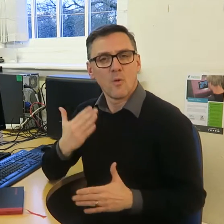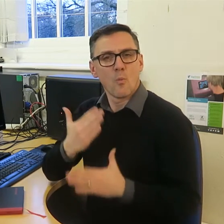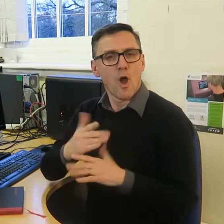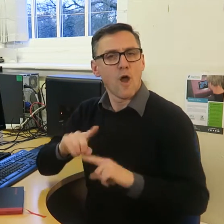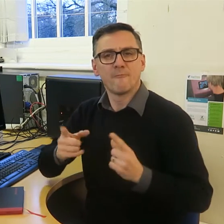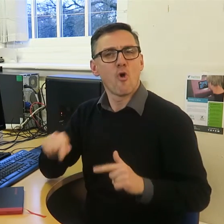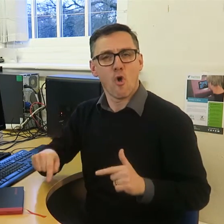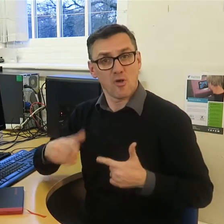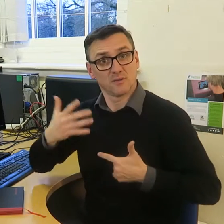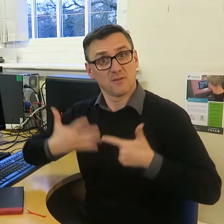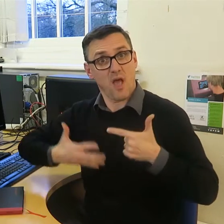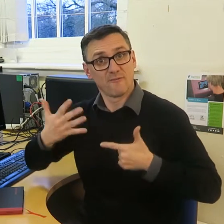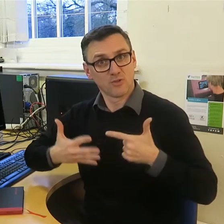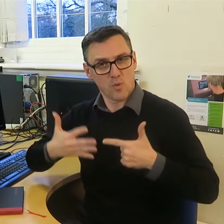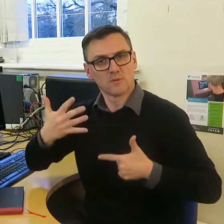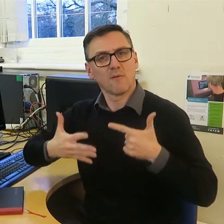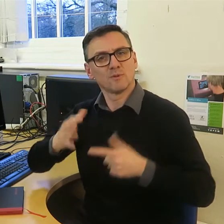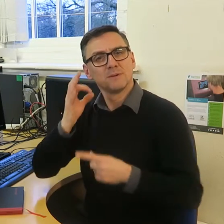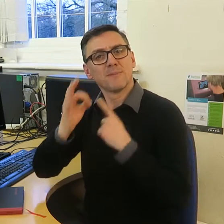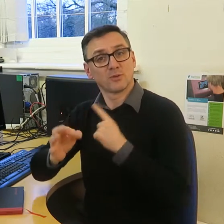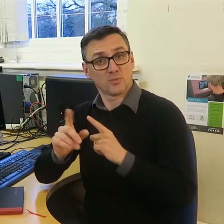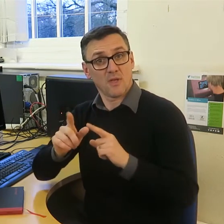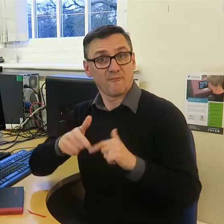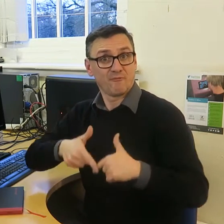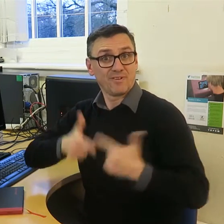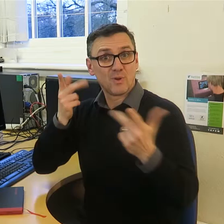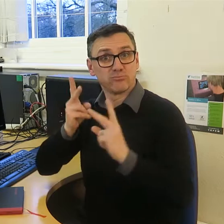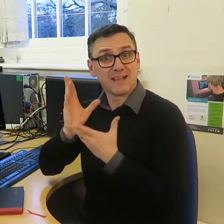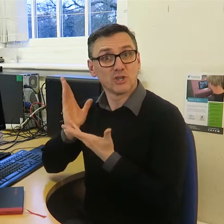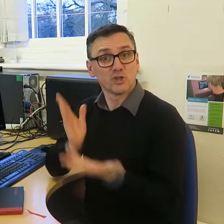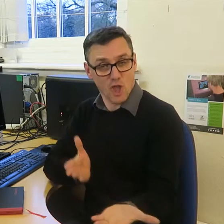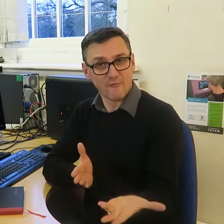I work for a company called SignVideo who are specialists in video remote interpreting.